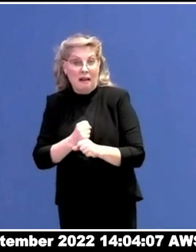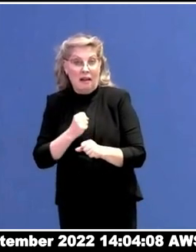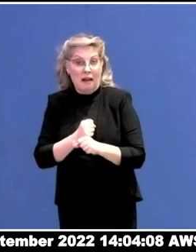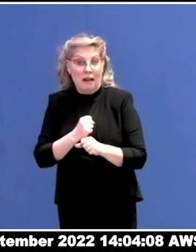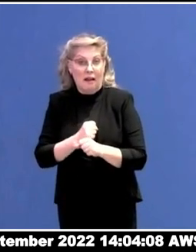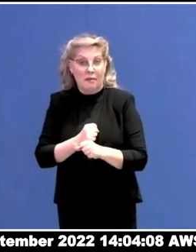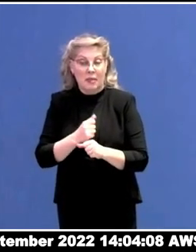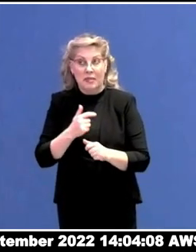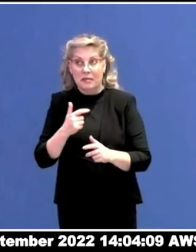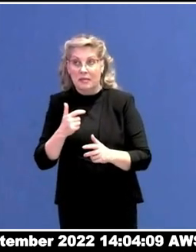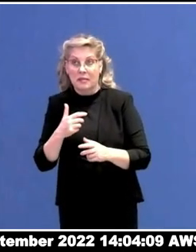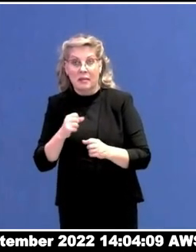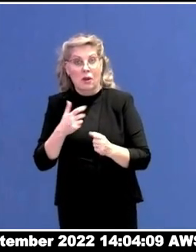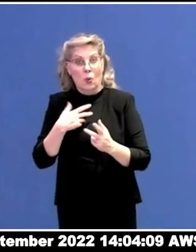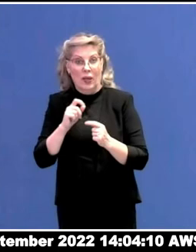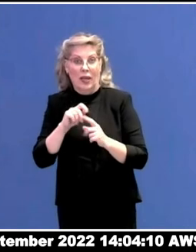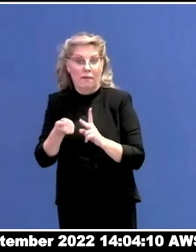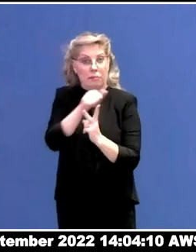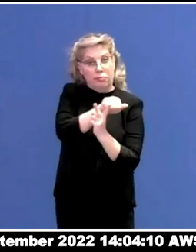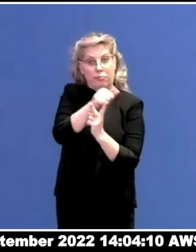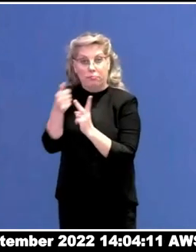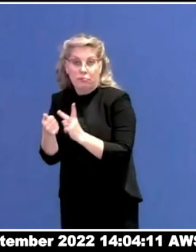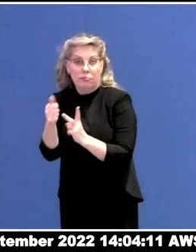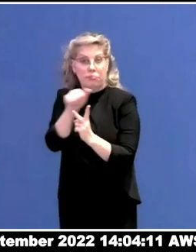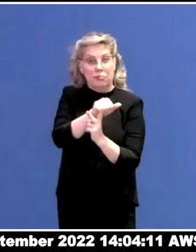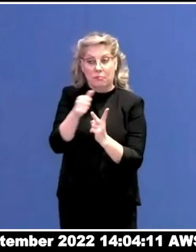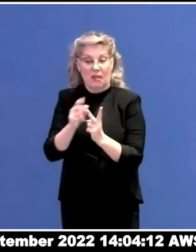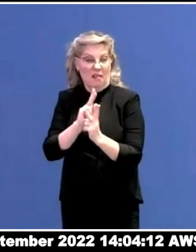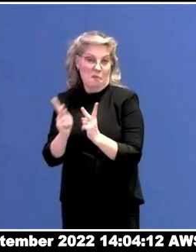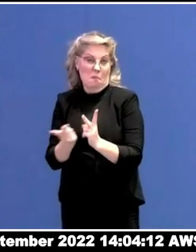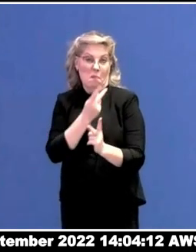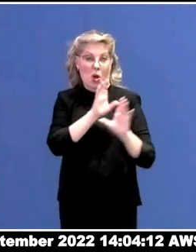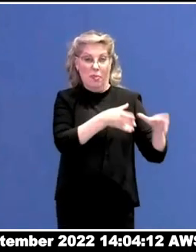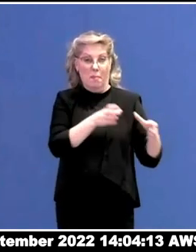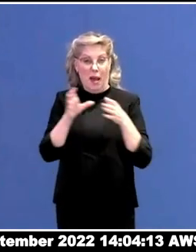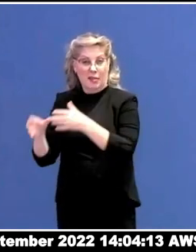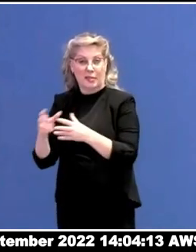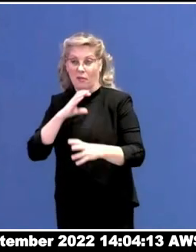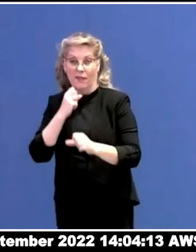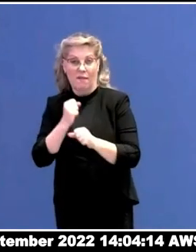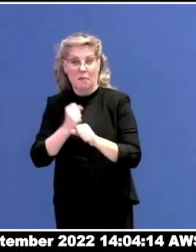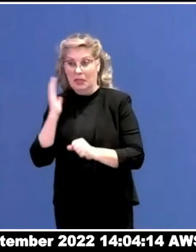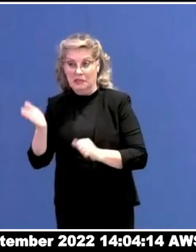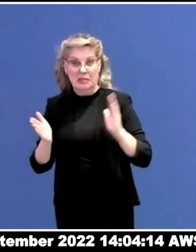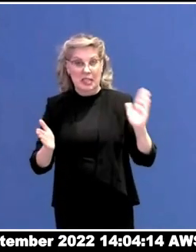two, really, political parties that really have no courage to stand up for children and